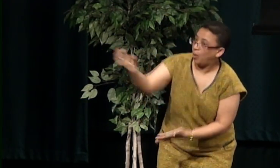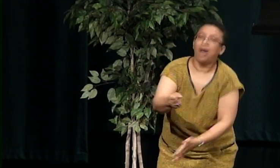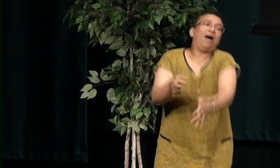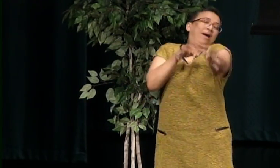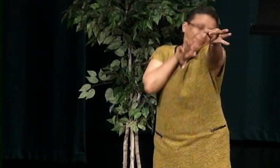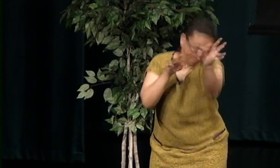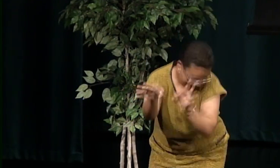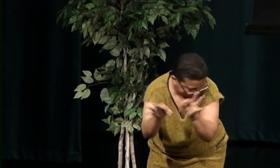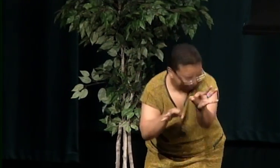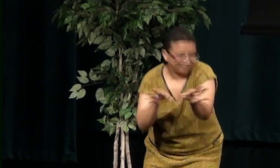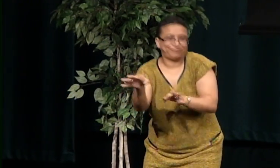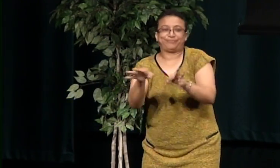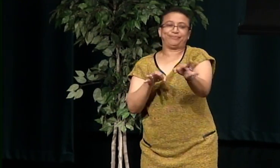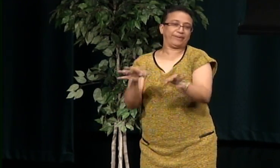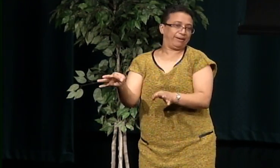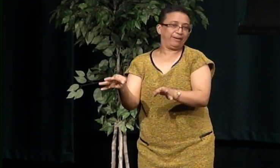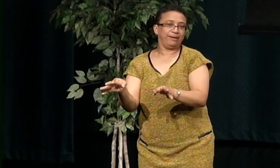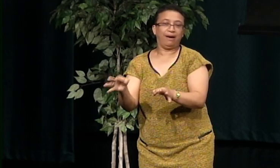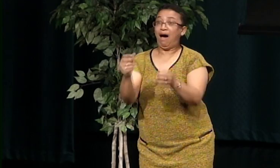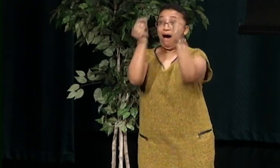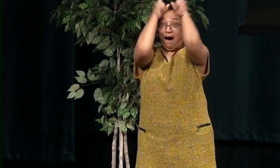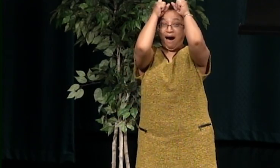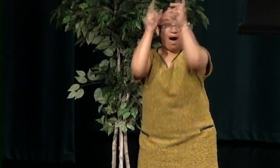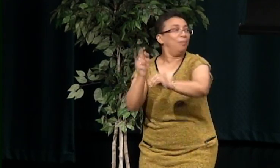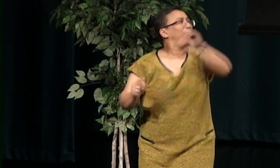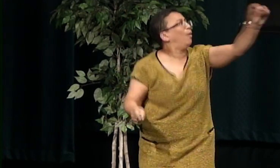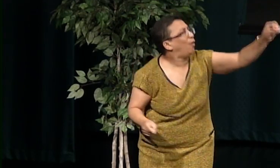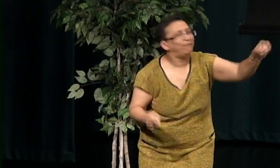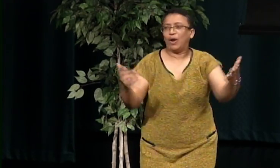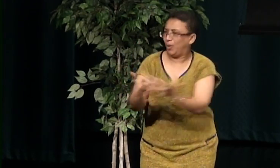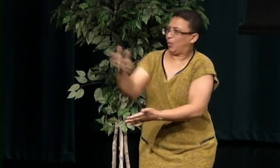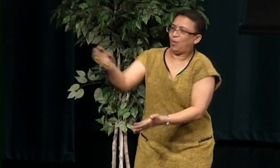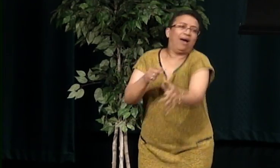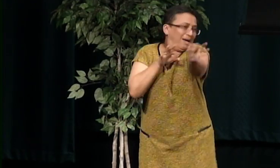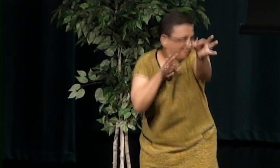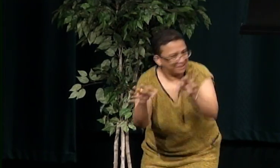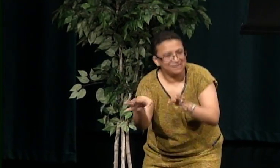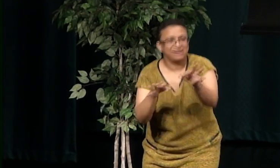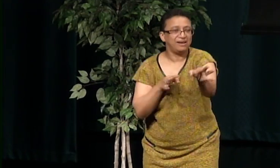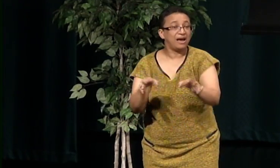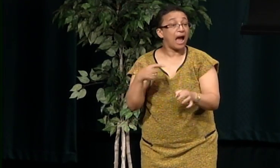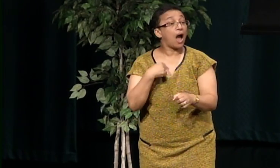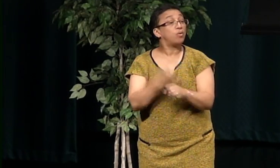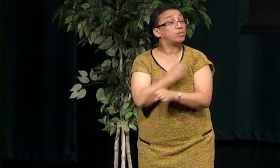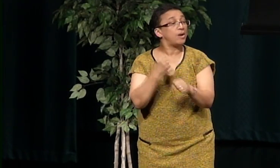Even when they change every year or two, we have to explain it again and again and again.